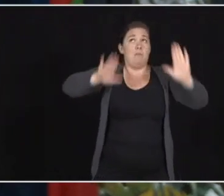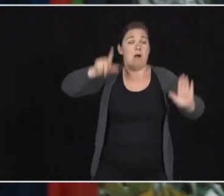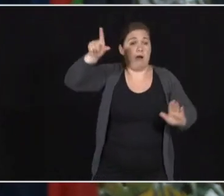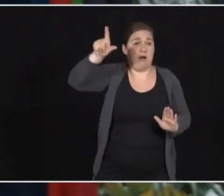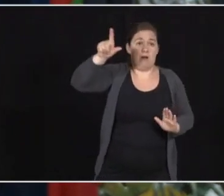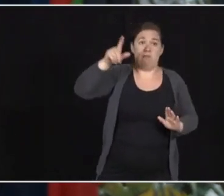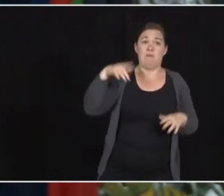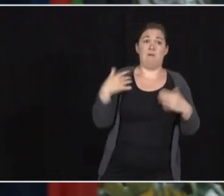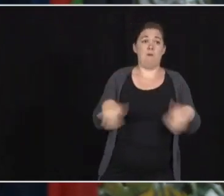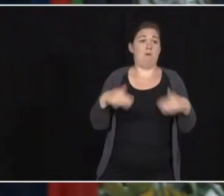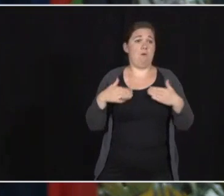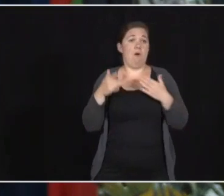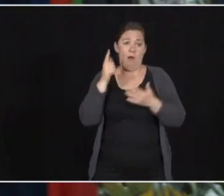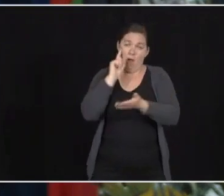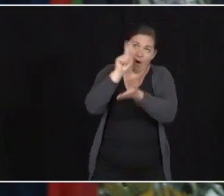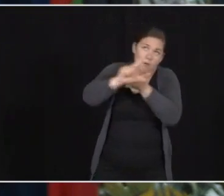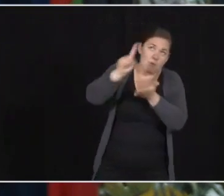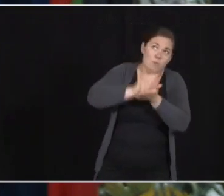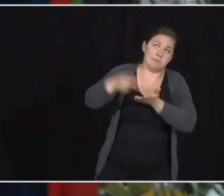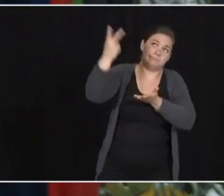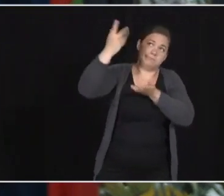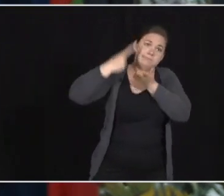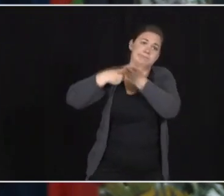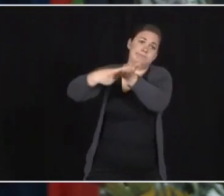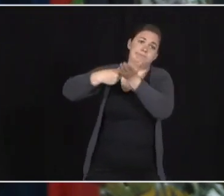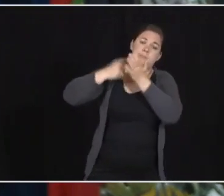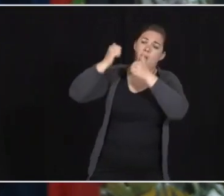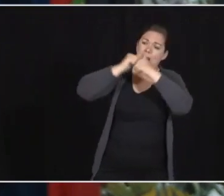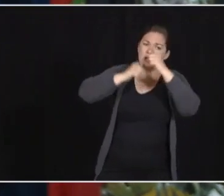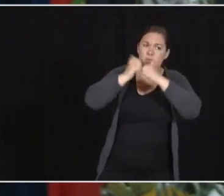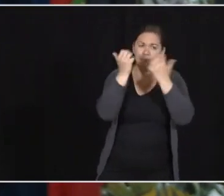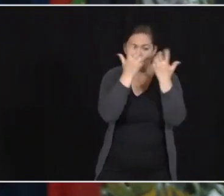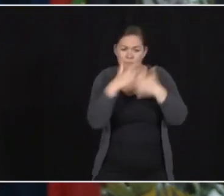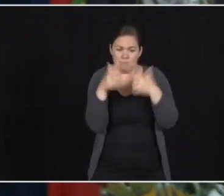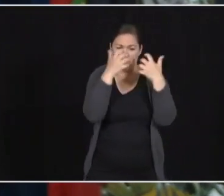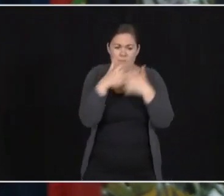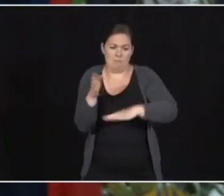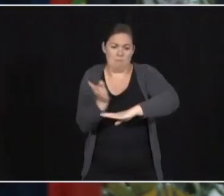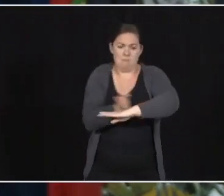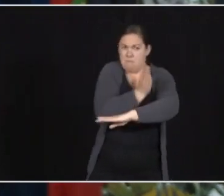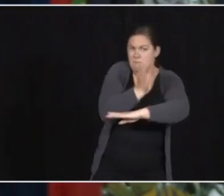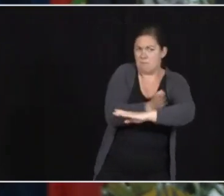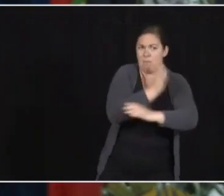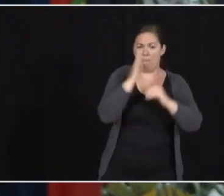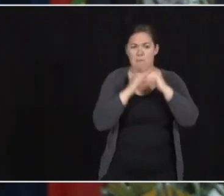They haven't been great so far, but every single week this conversation comes up about infrastructure. We are putting our fair share in. We really hope